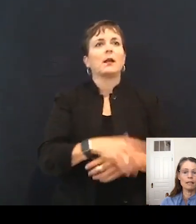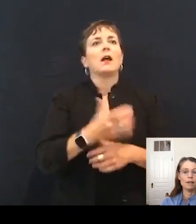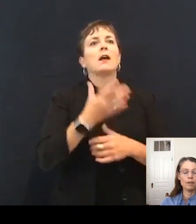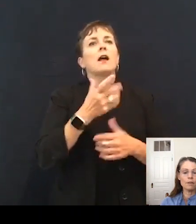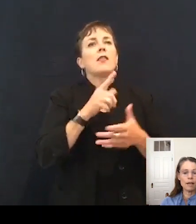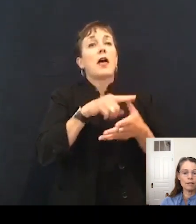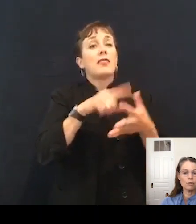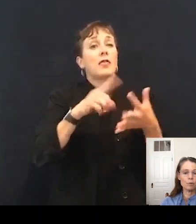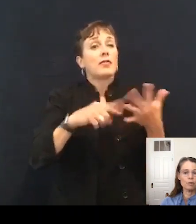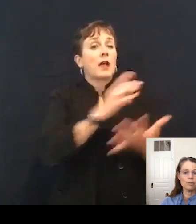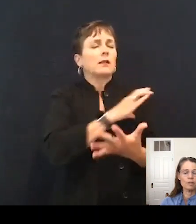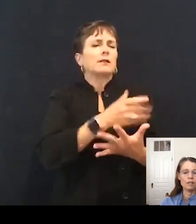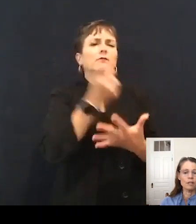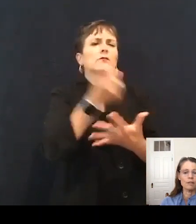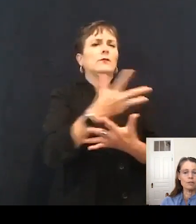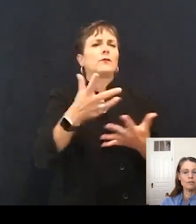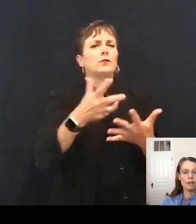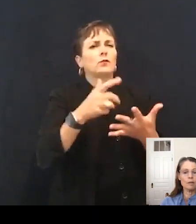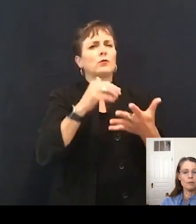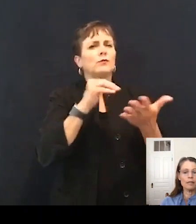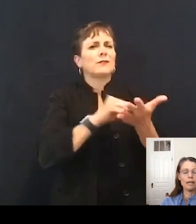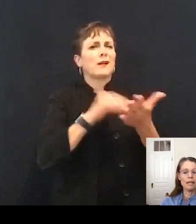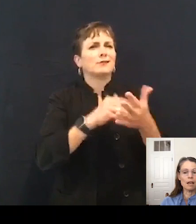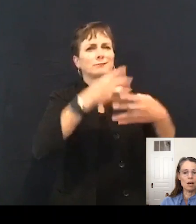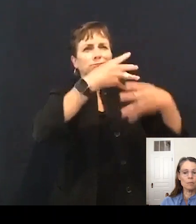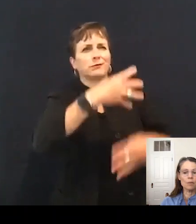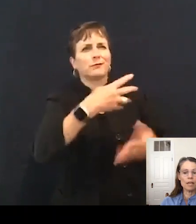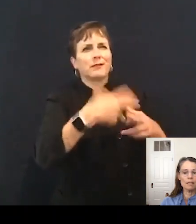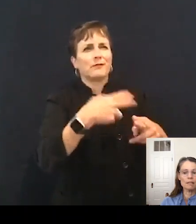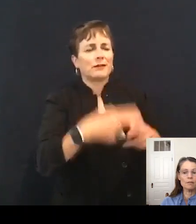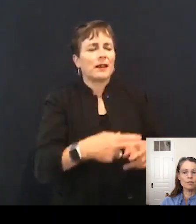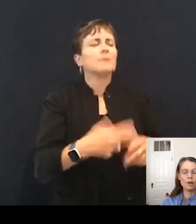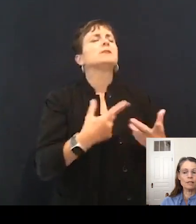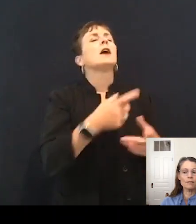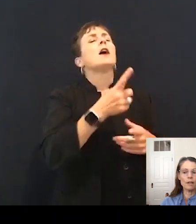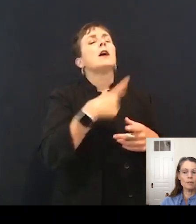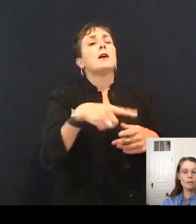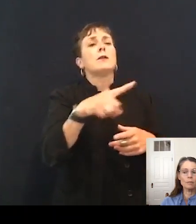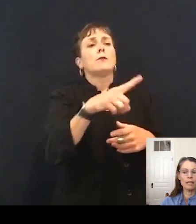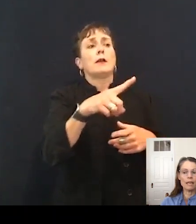other experts, they're developing a comprehensive drug development plan